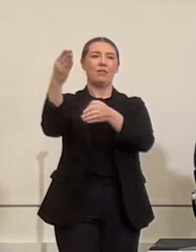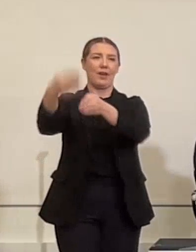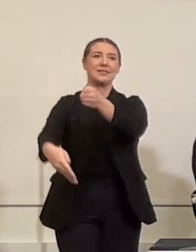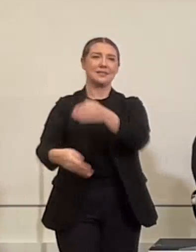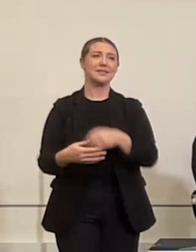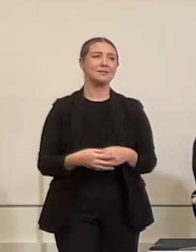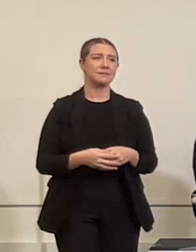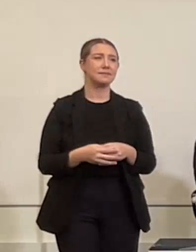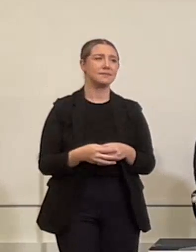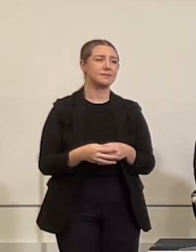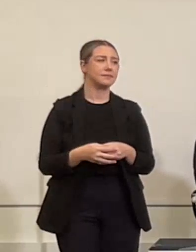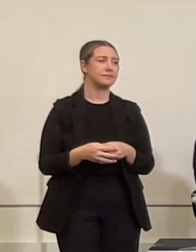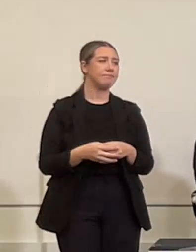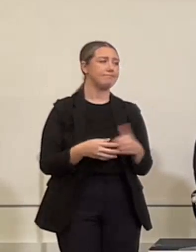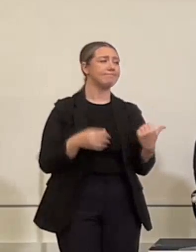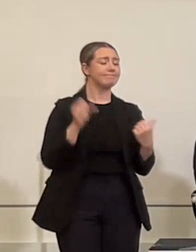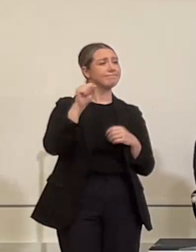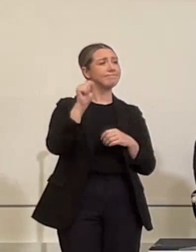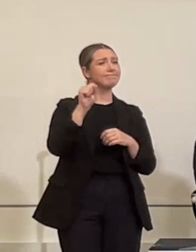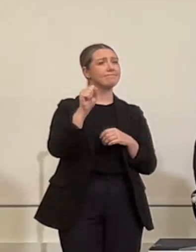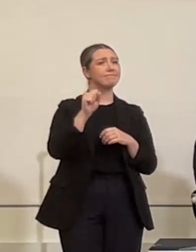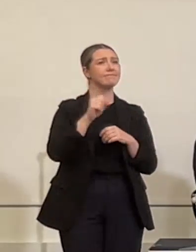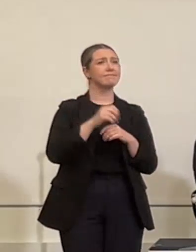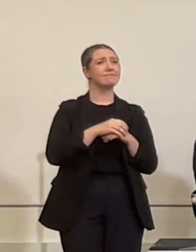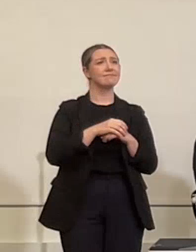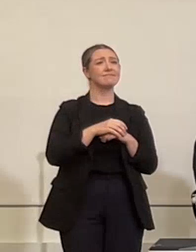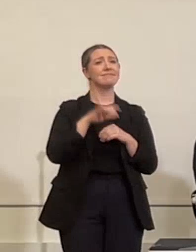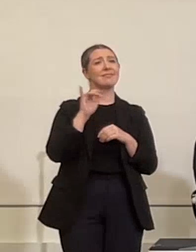Yeah, that was that was very well said.